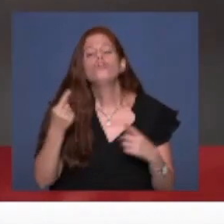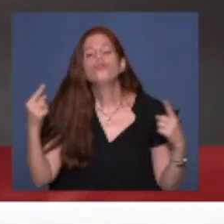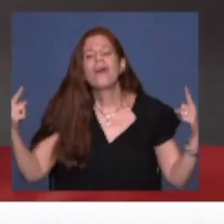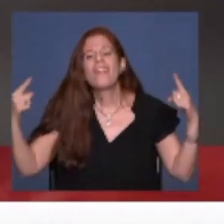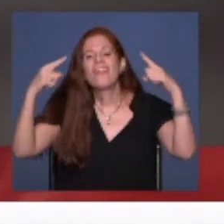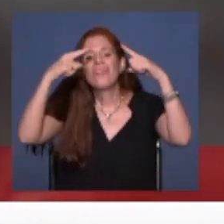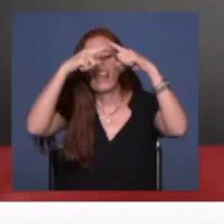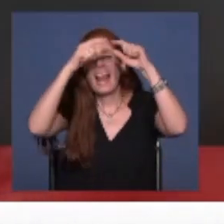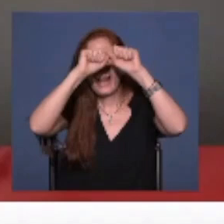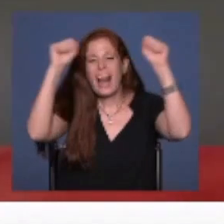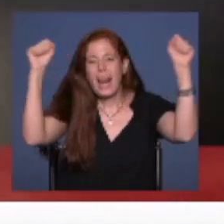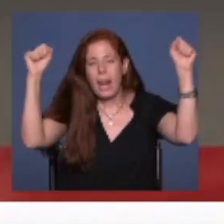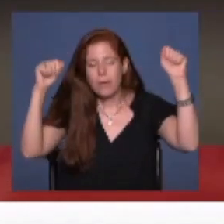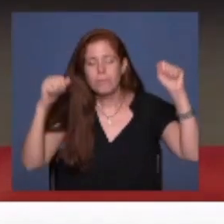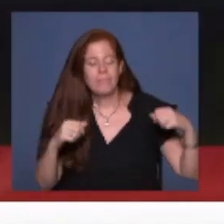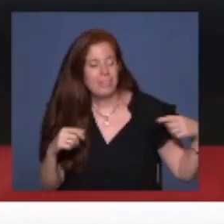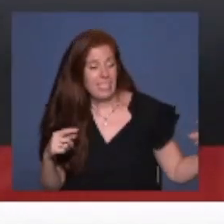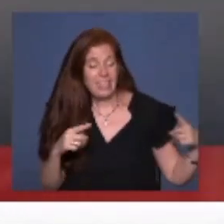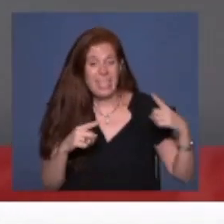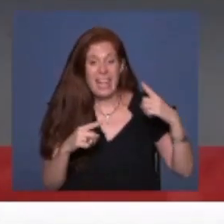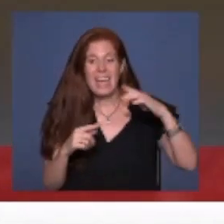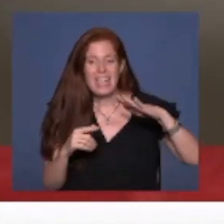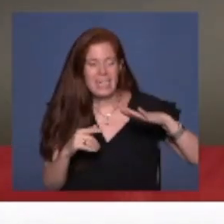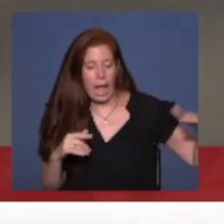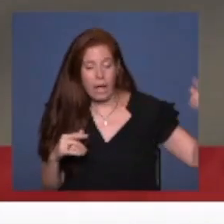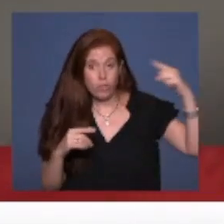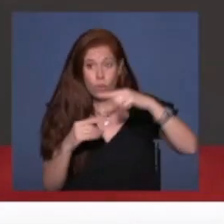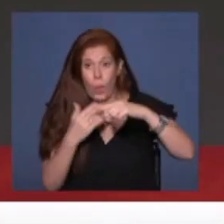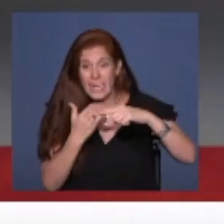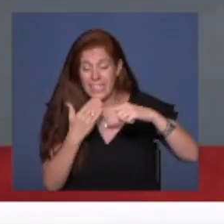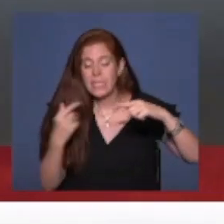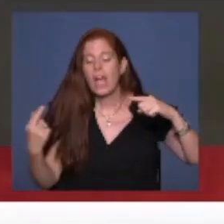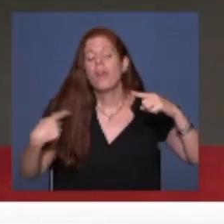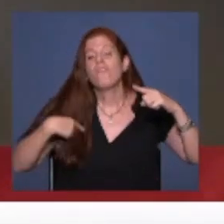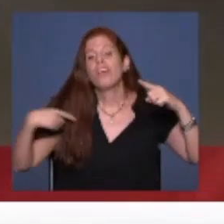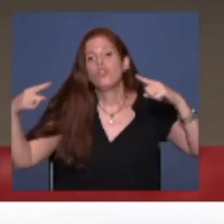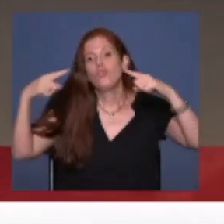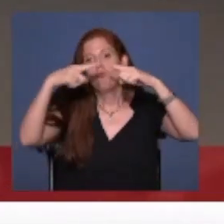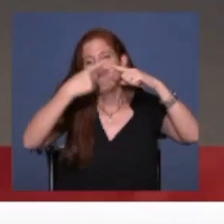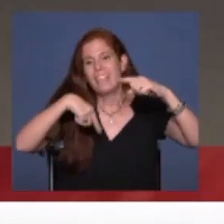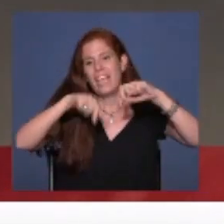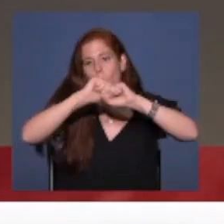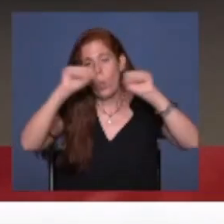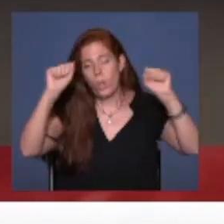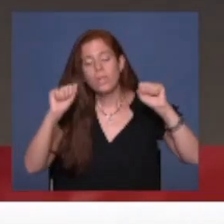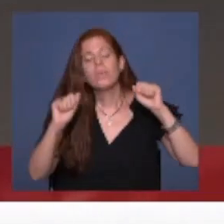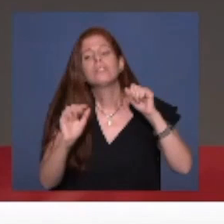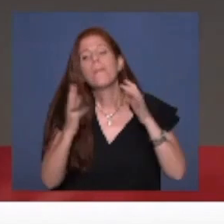According to the IDF Spokesman, this interception was 100 kilometers outside of the Israeli border.